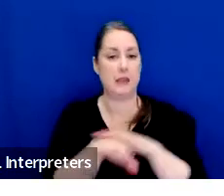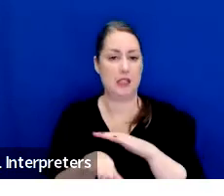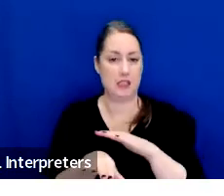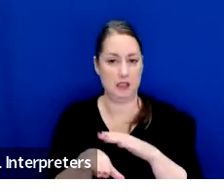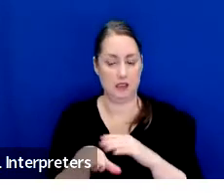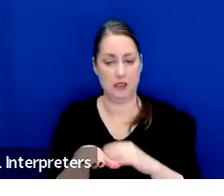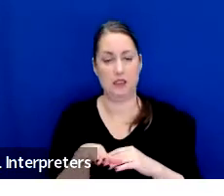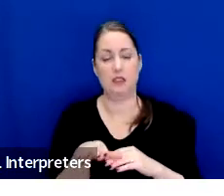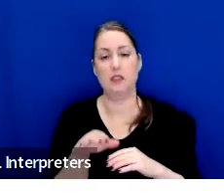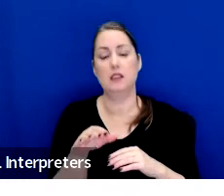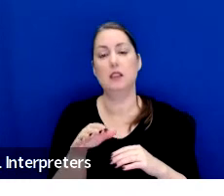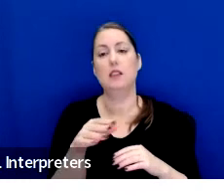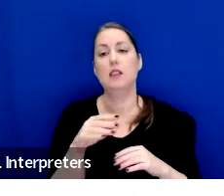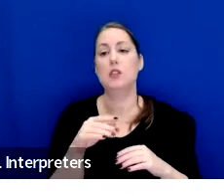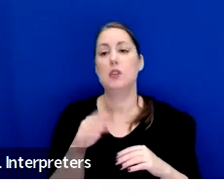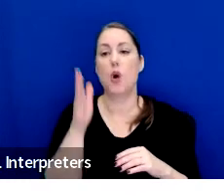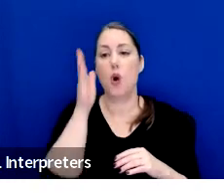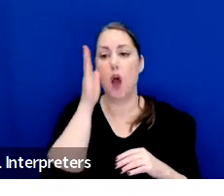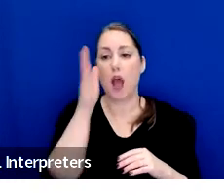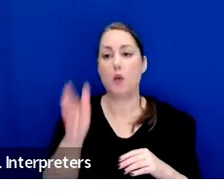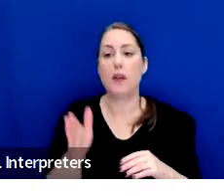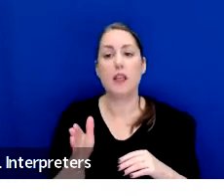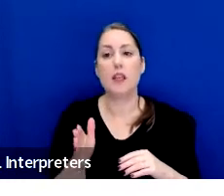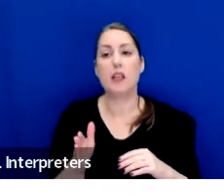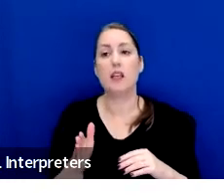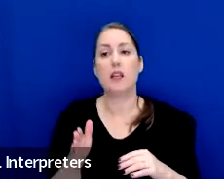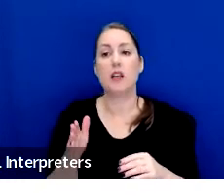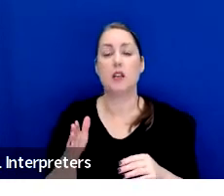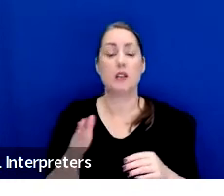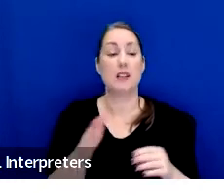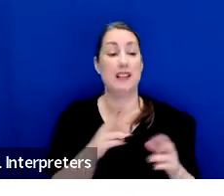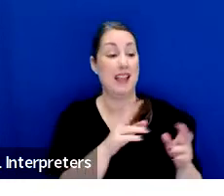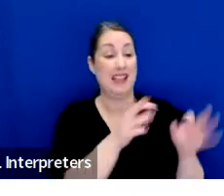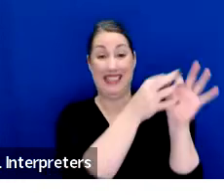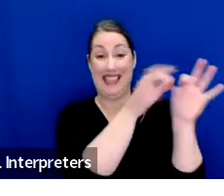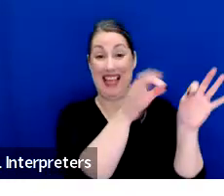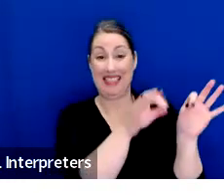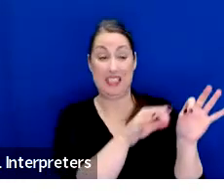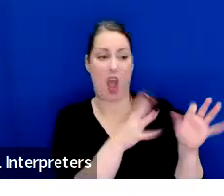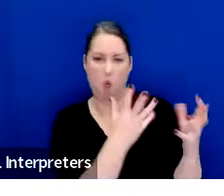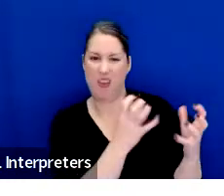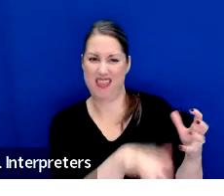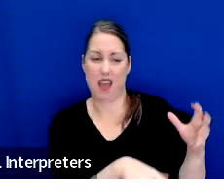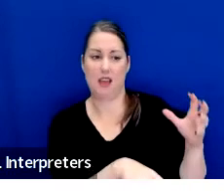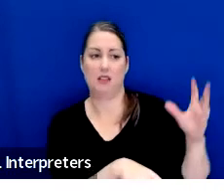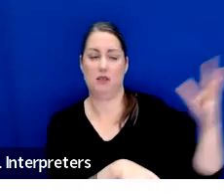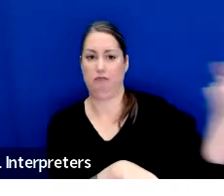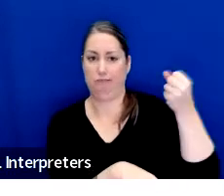I like to grab a copy text and create a word document, run it through an accessibility checker just to make double